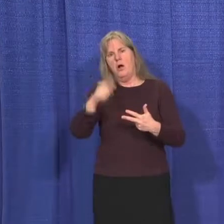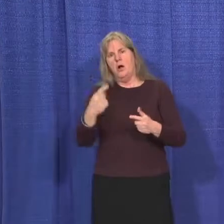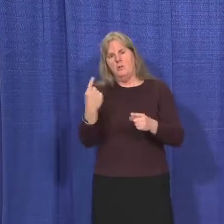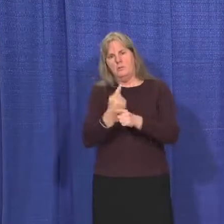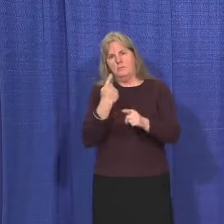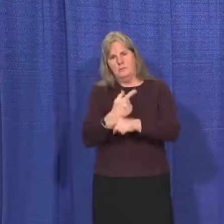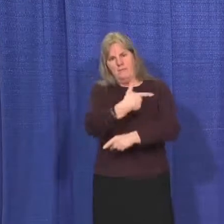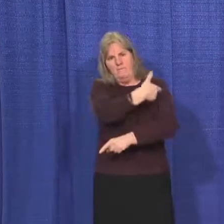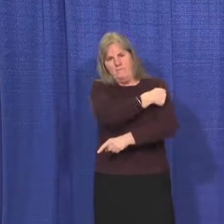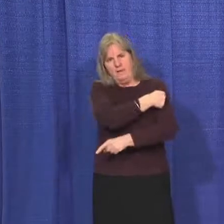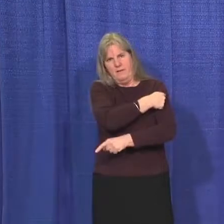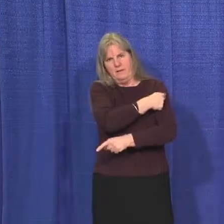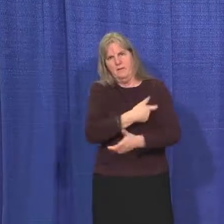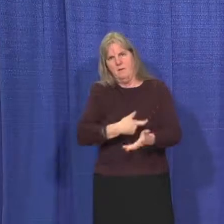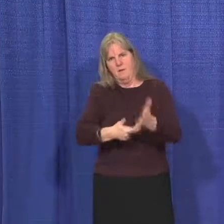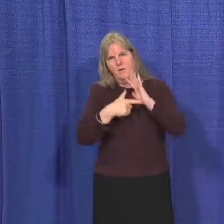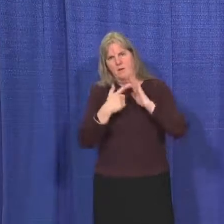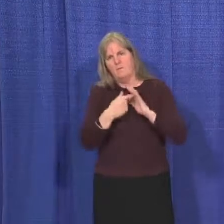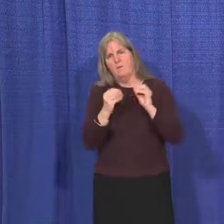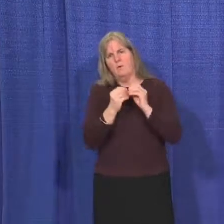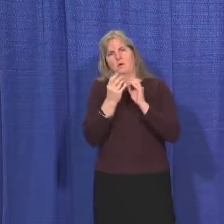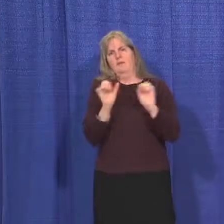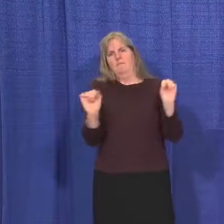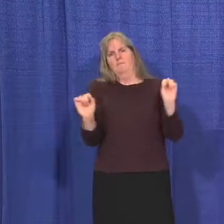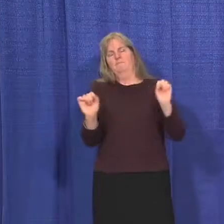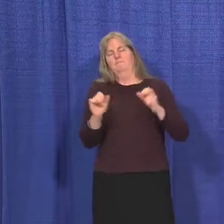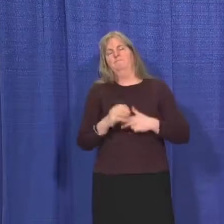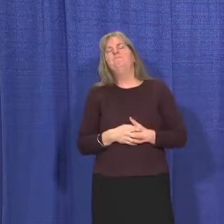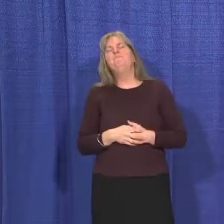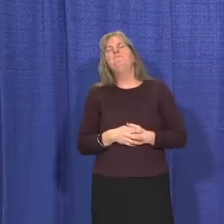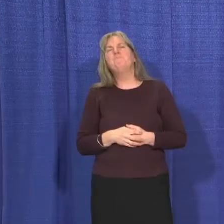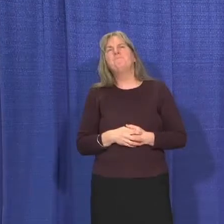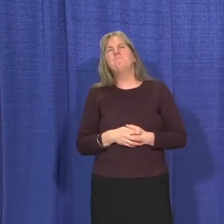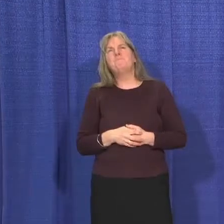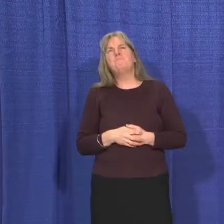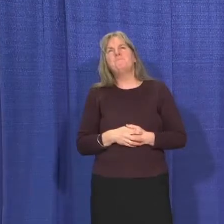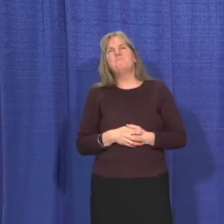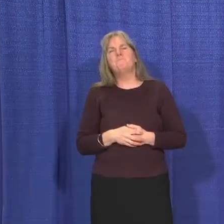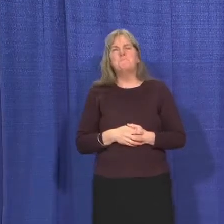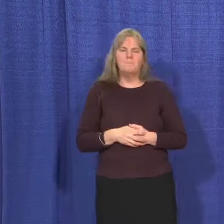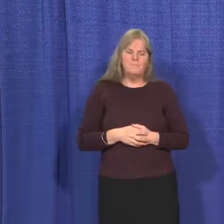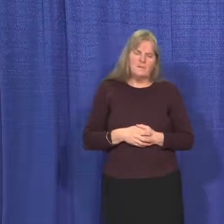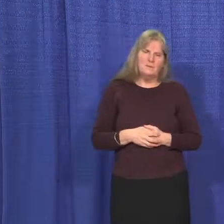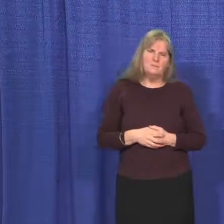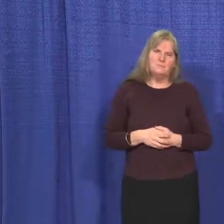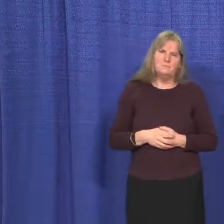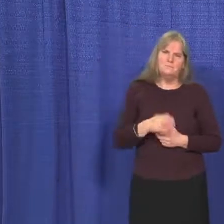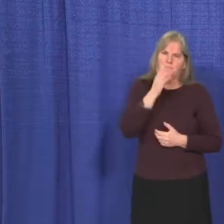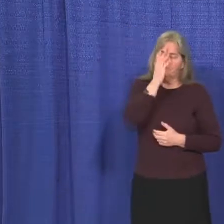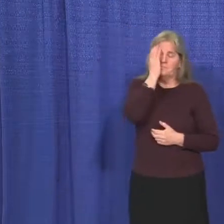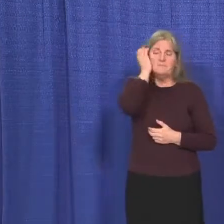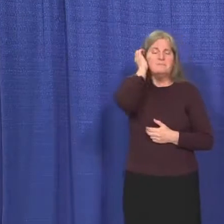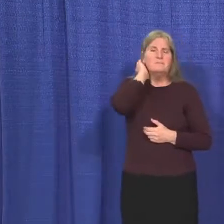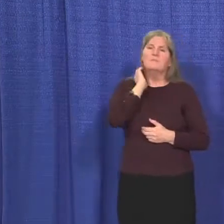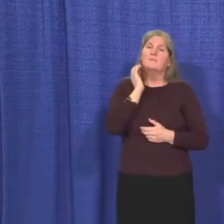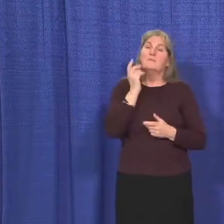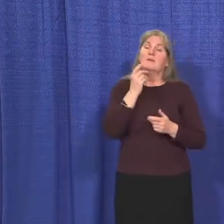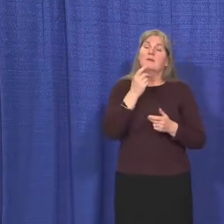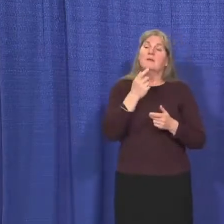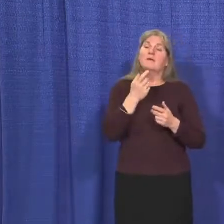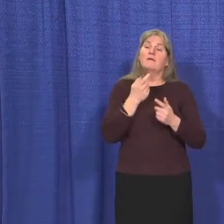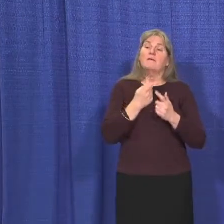vaccinated.